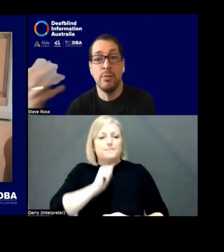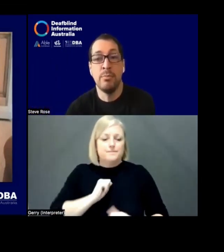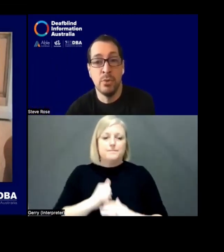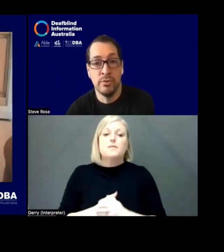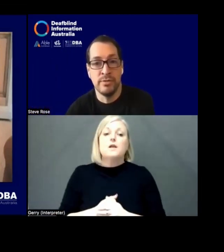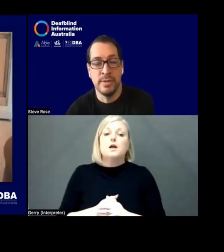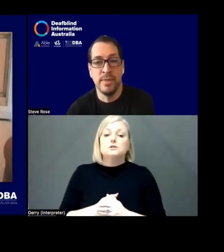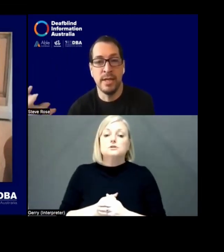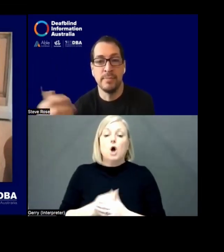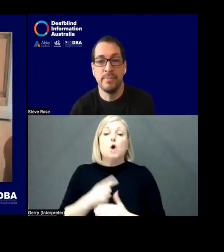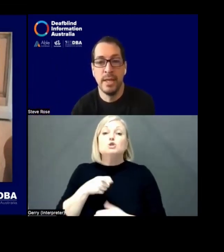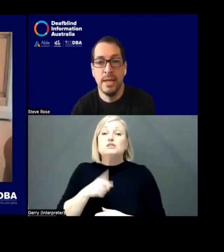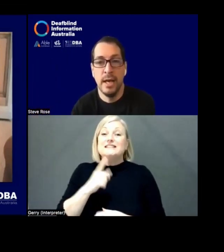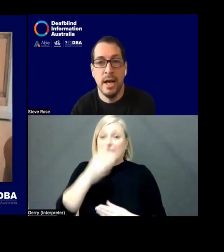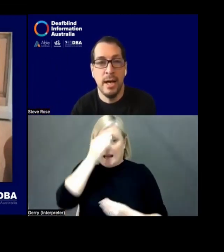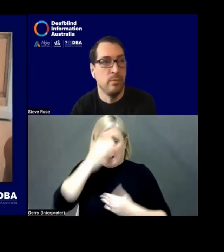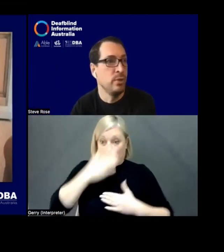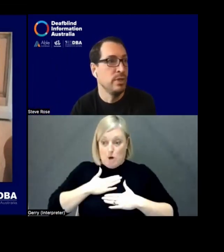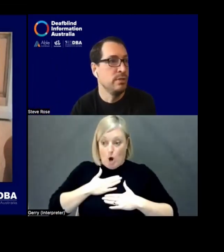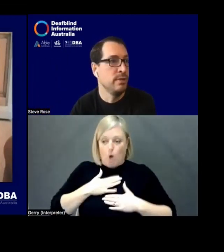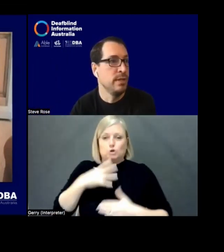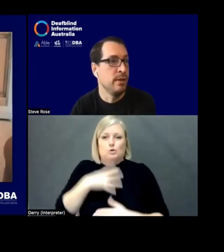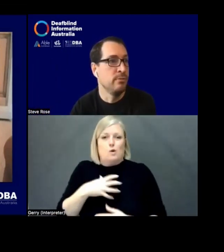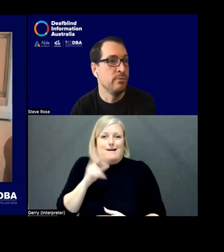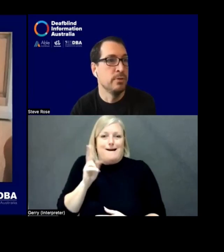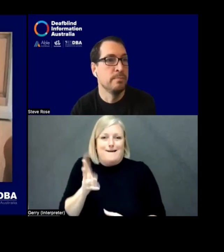"I want more of something." Which is really helpful.